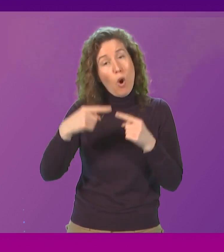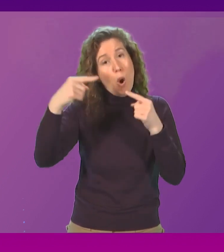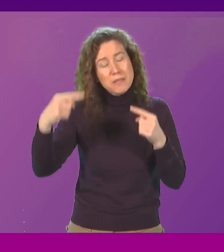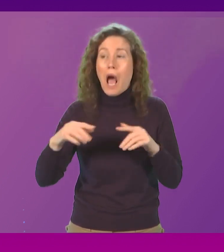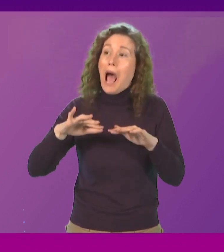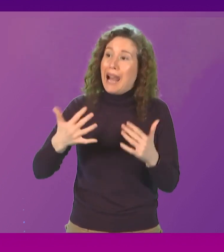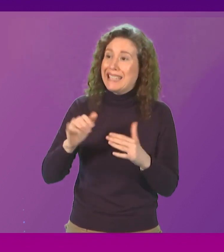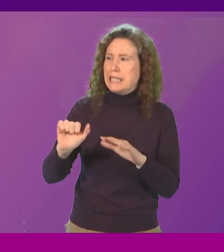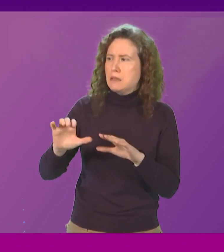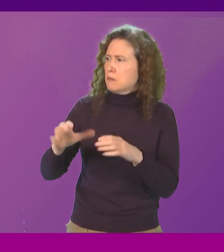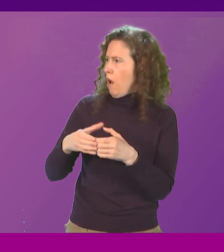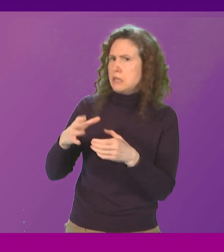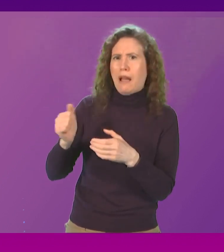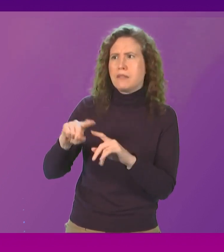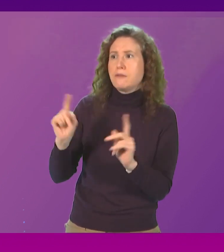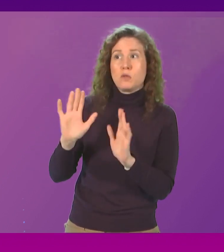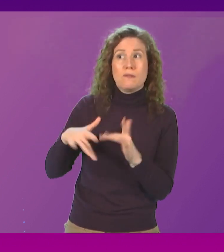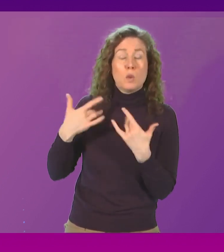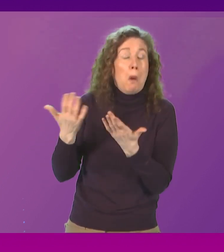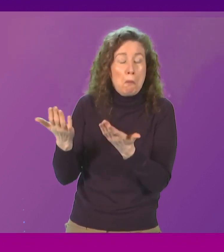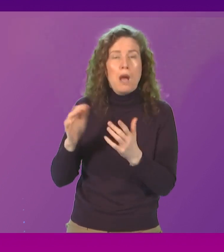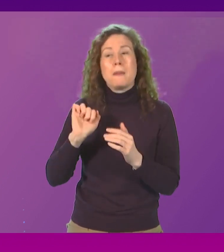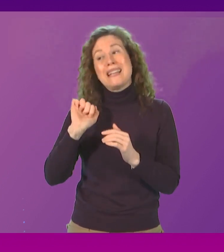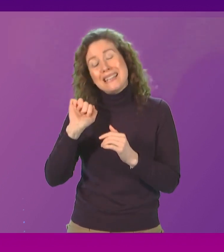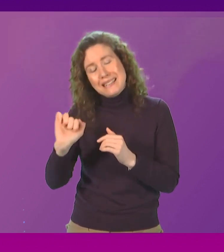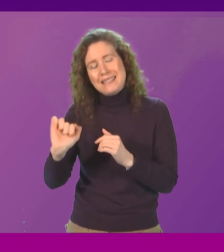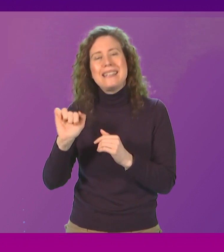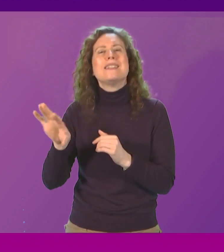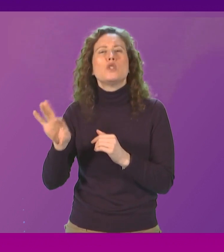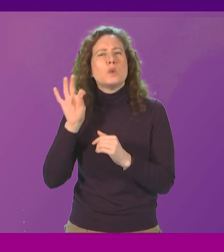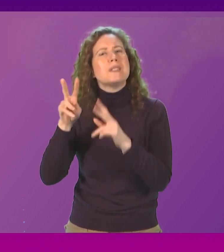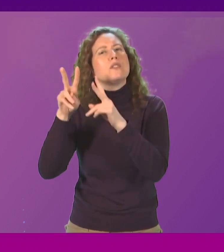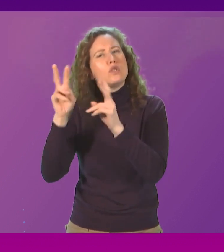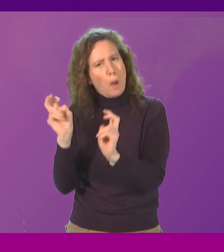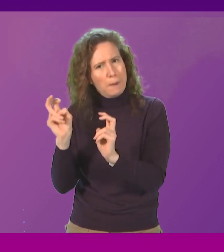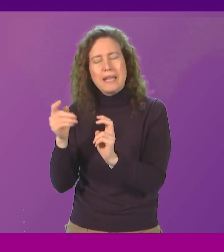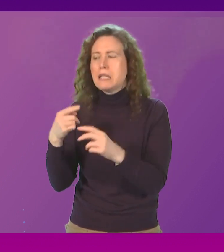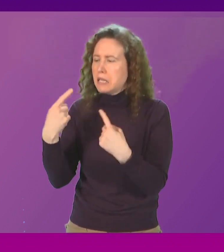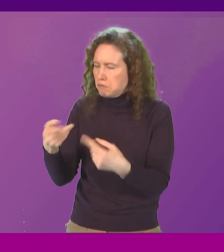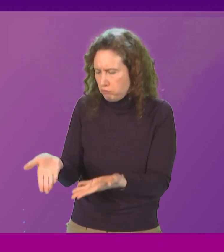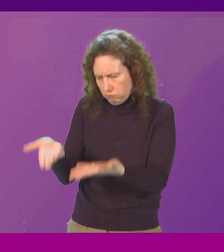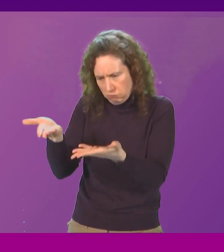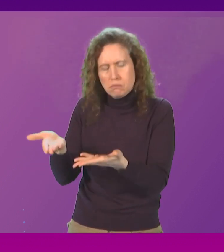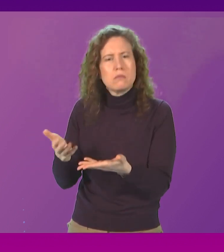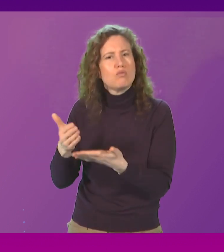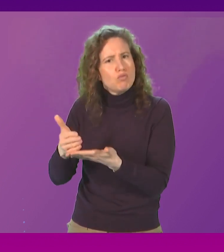party has something to say about that. As such, he chooses the topics that he raises, which is absolutely right and proper.